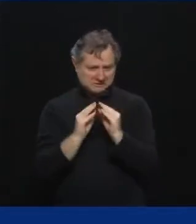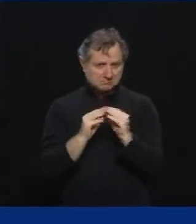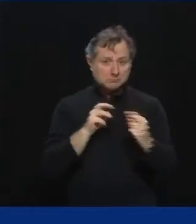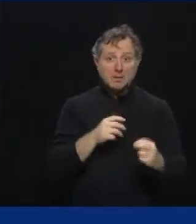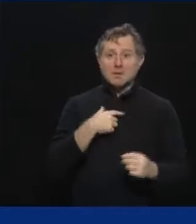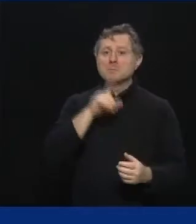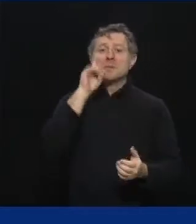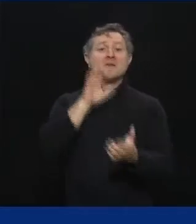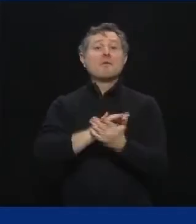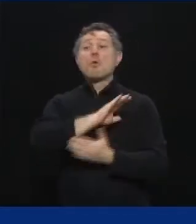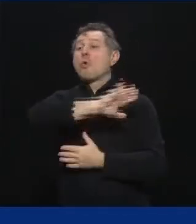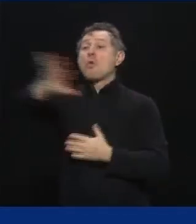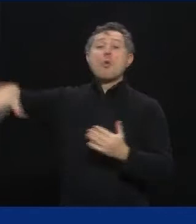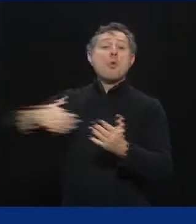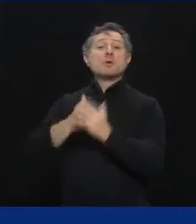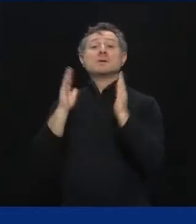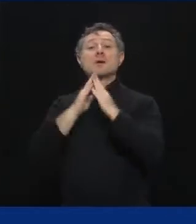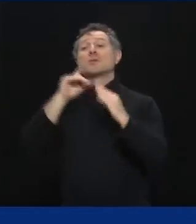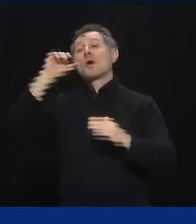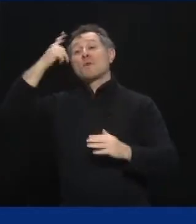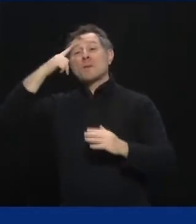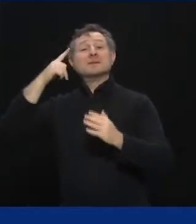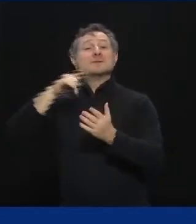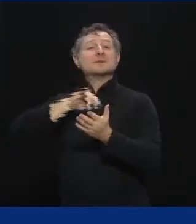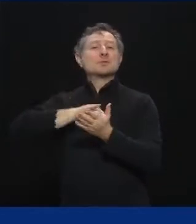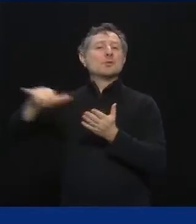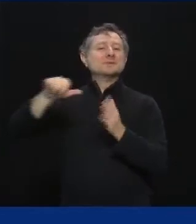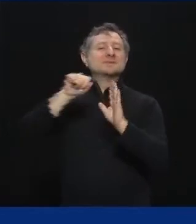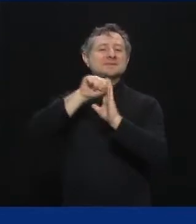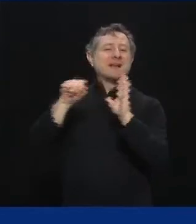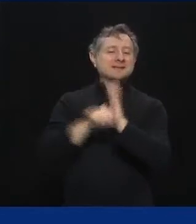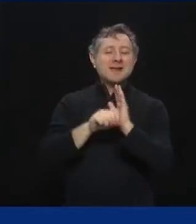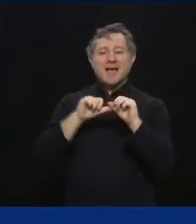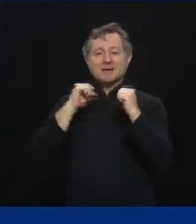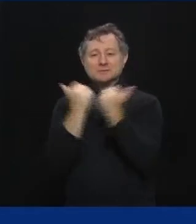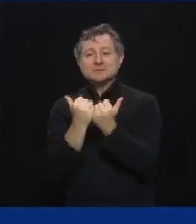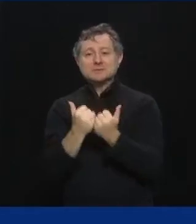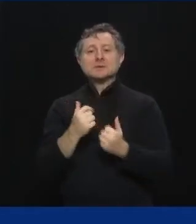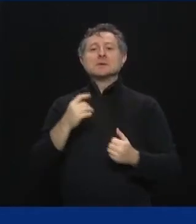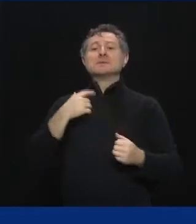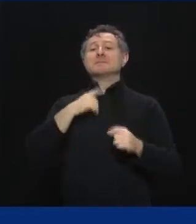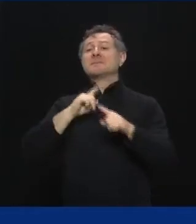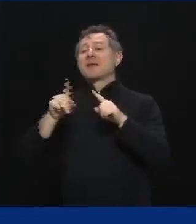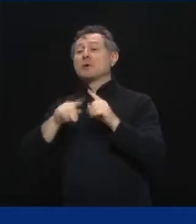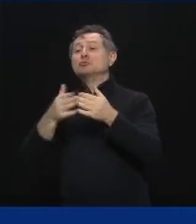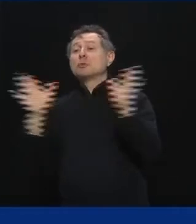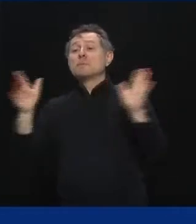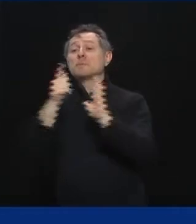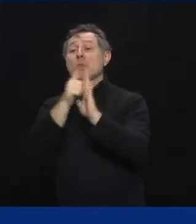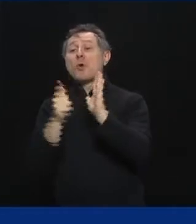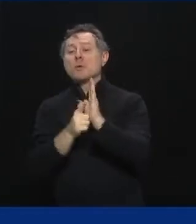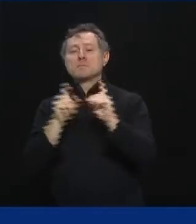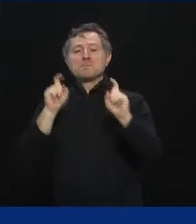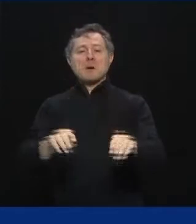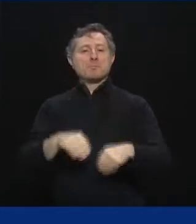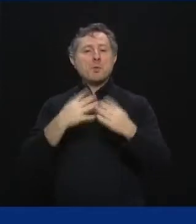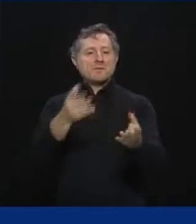SEVERAL DAYS BEFORE. SO AT MINIMUM, I BELIEVE THAT EVERY GOVERNMENT AGENCY IN THE STATE OF NEW YORK THAT'S